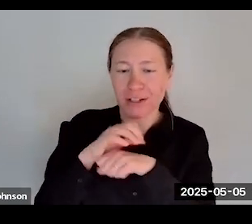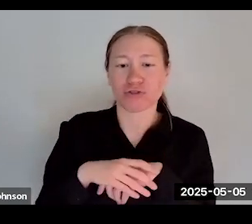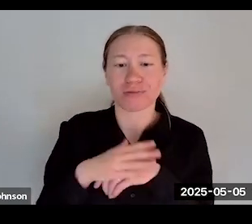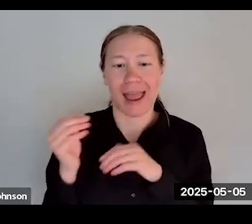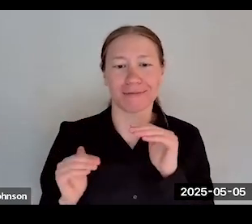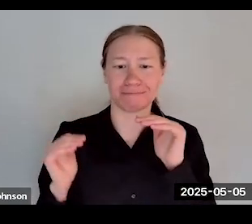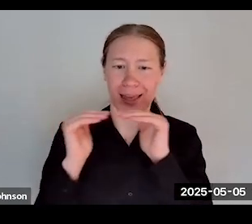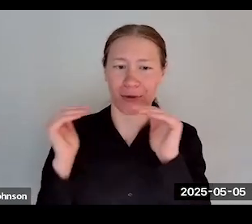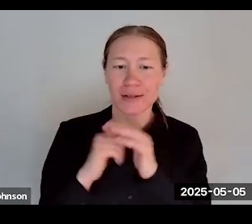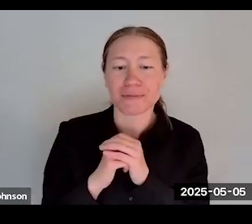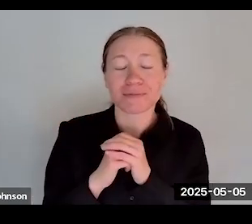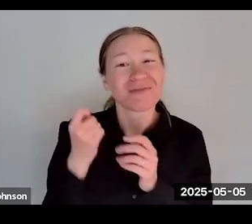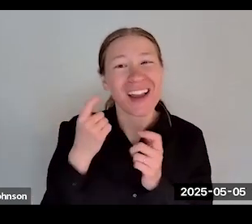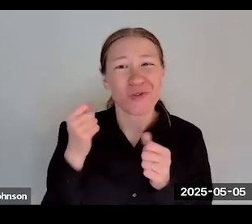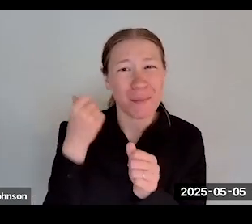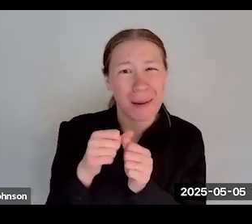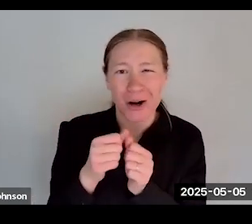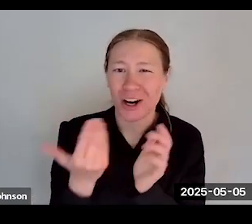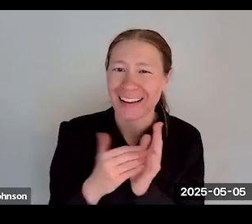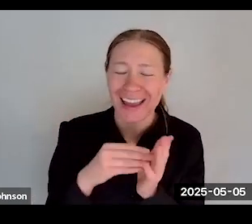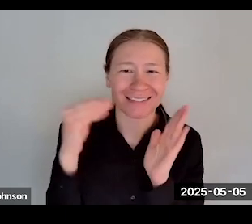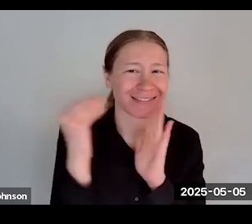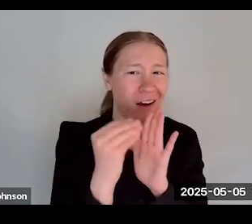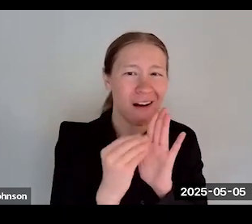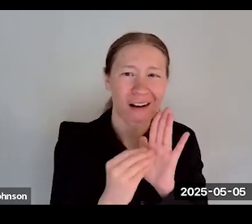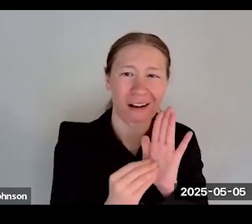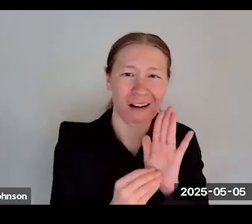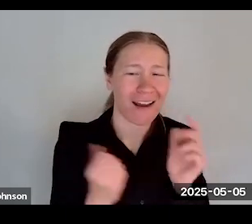all of the things that you said and did and what the responses were.